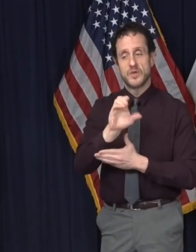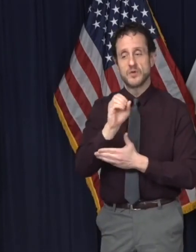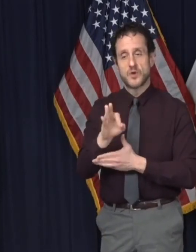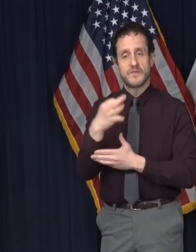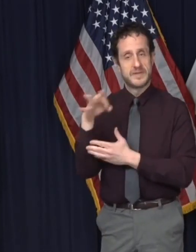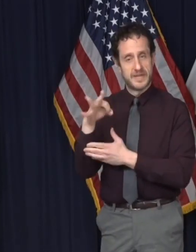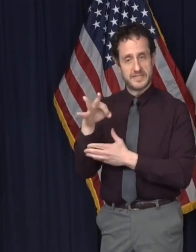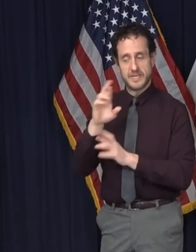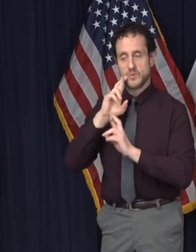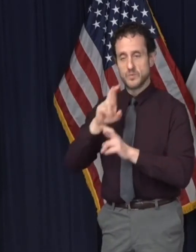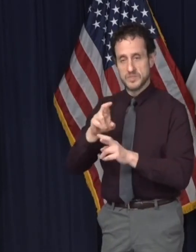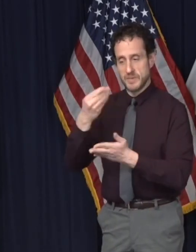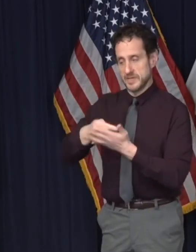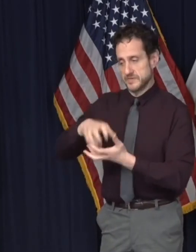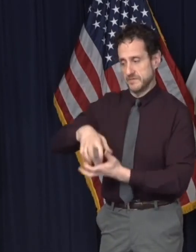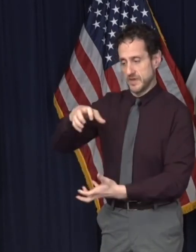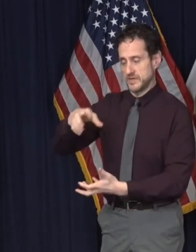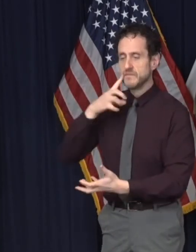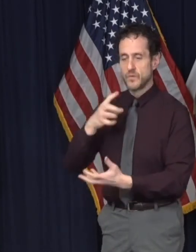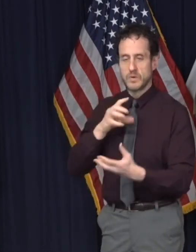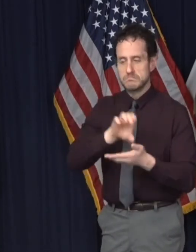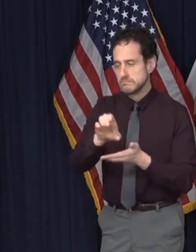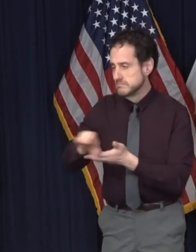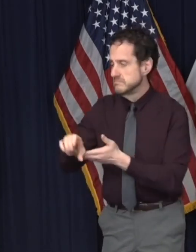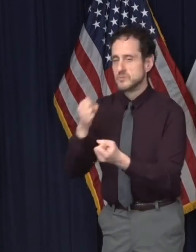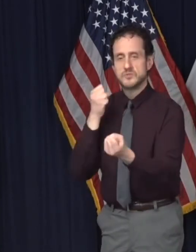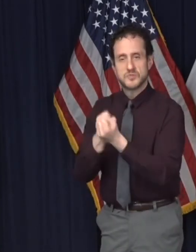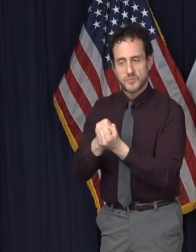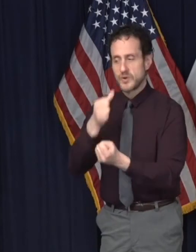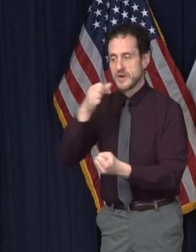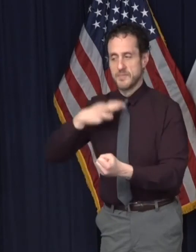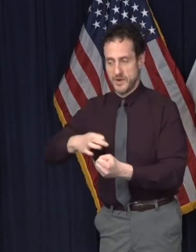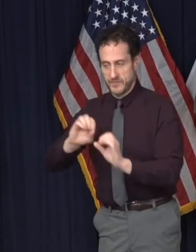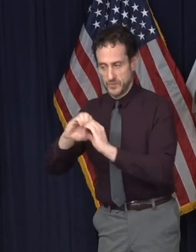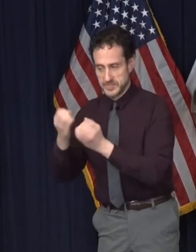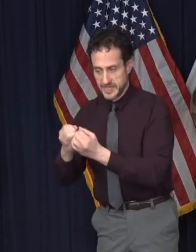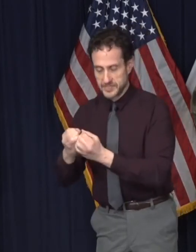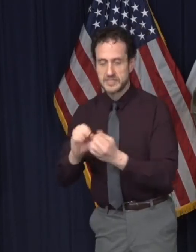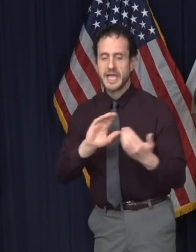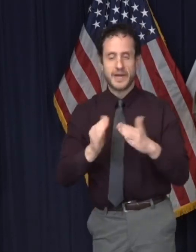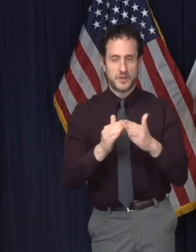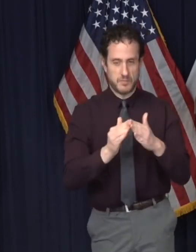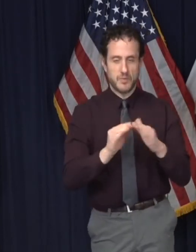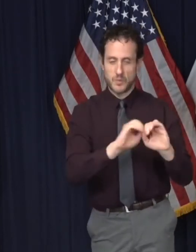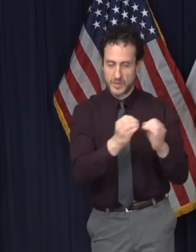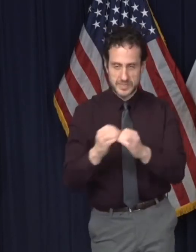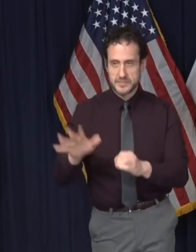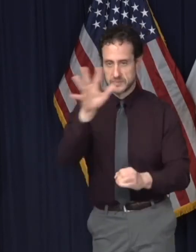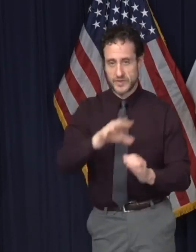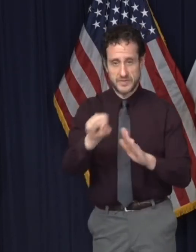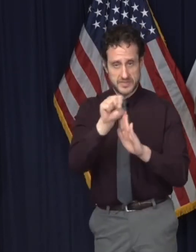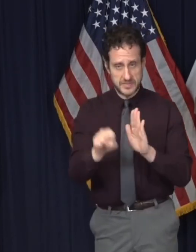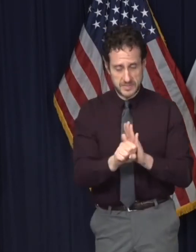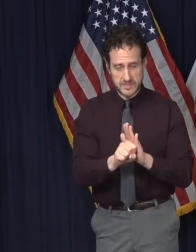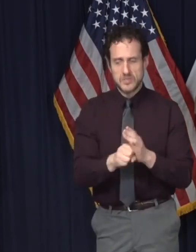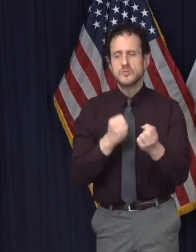MULTI-MILLION DOLLAR ILLINOIS COVID-19 RESPONSE FUND TO SUPPORT COMMUNITY ORGANIZATIONS AND LOCAL NON-PROFITS AROUND THE